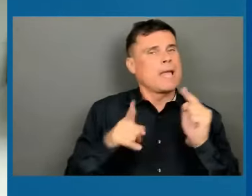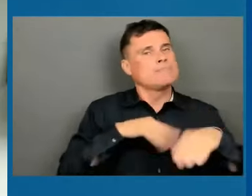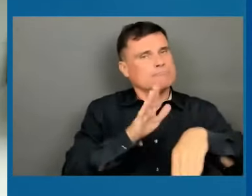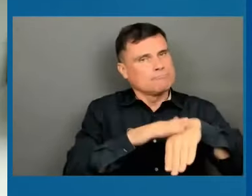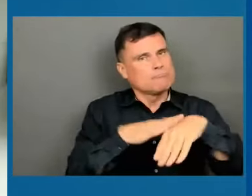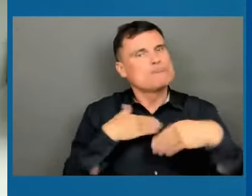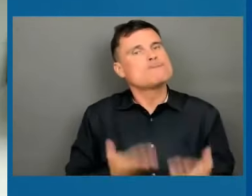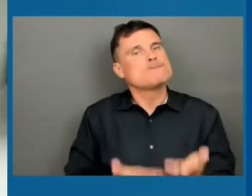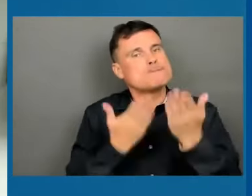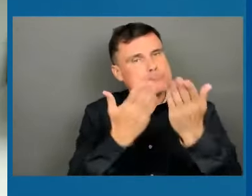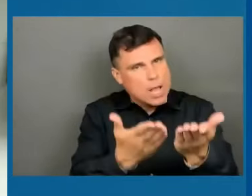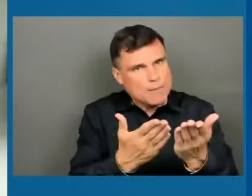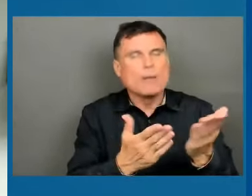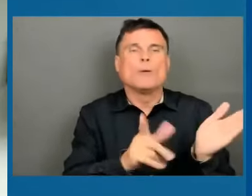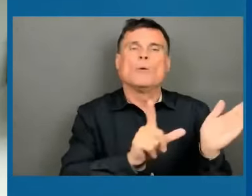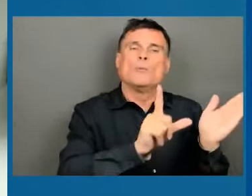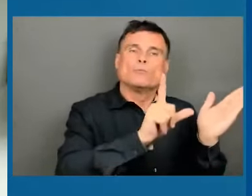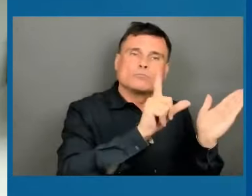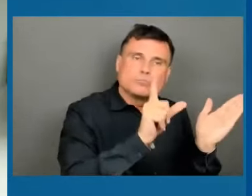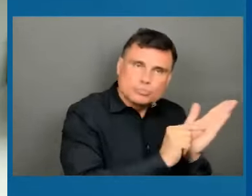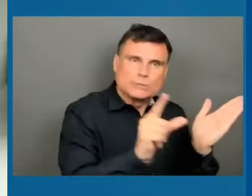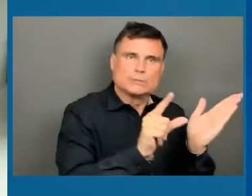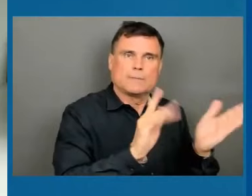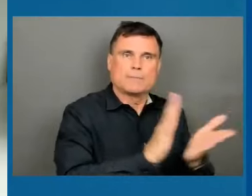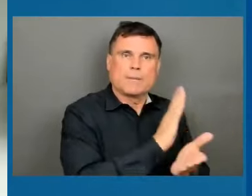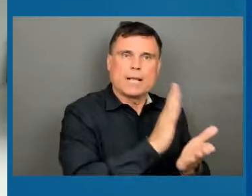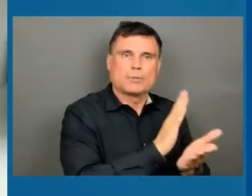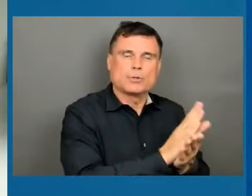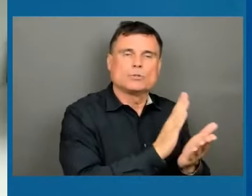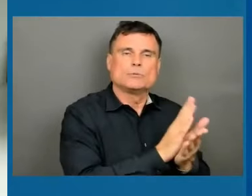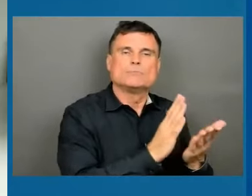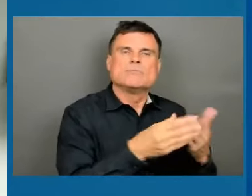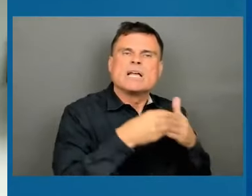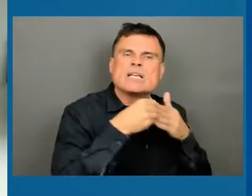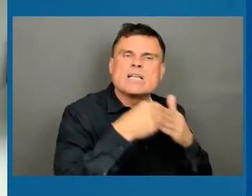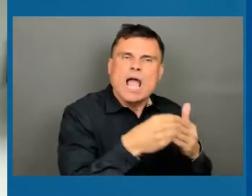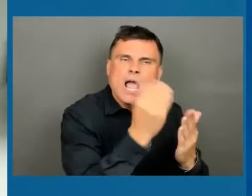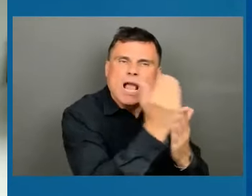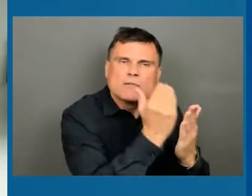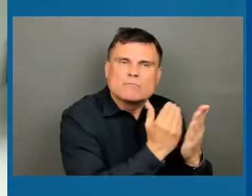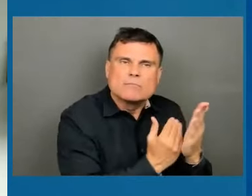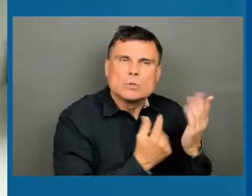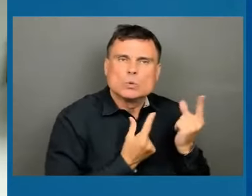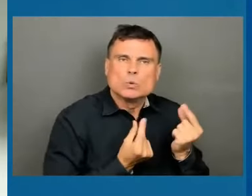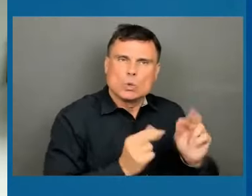locations or any community in B.C. for that matter, any